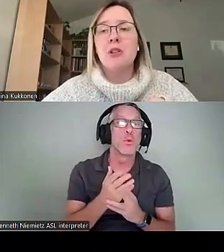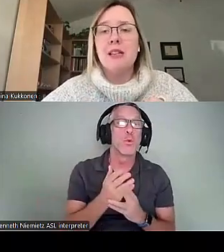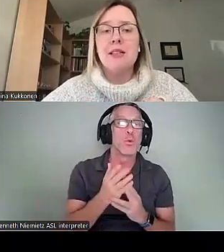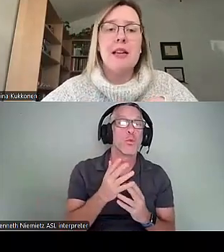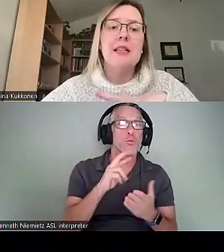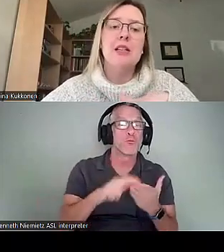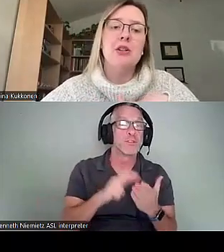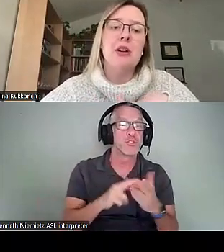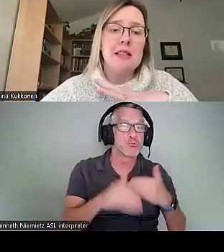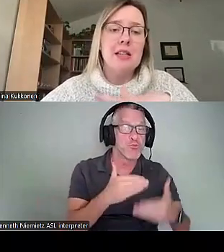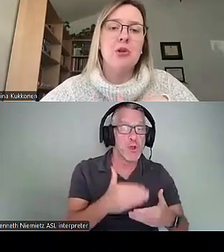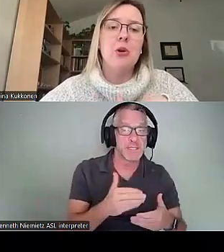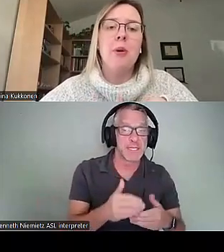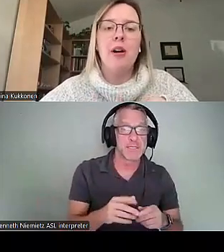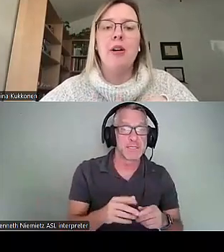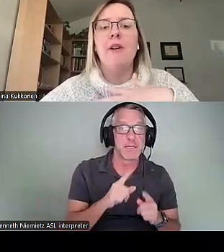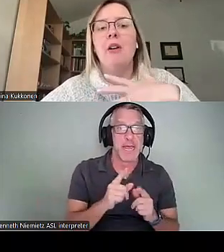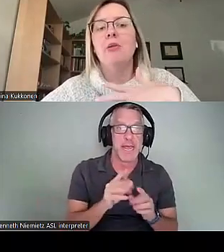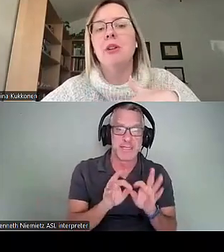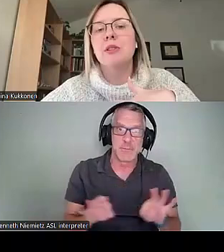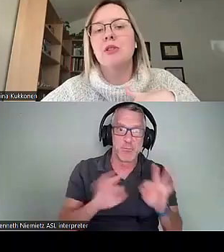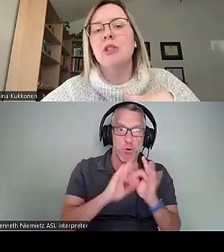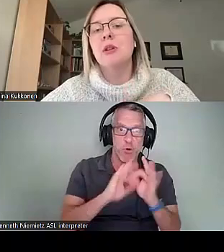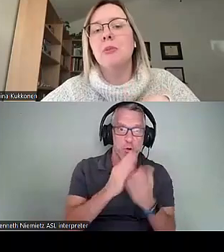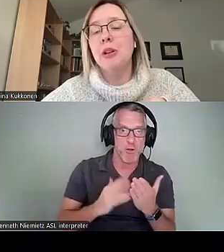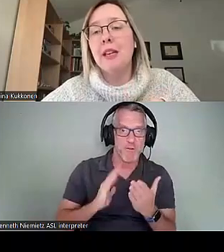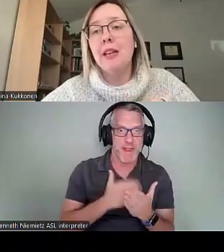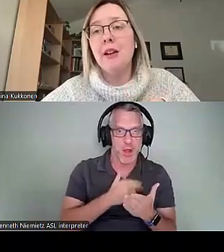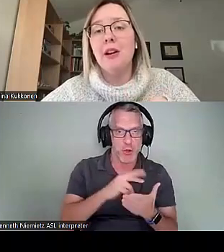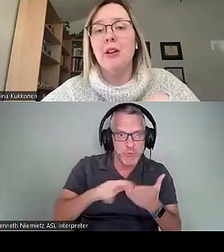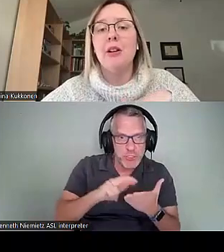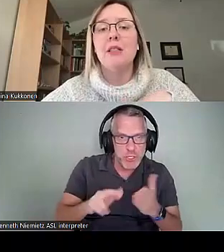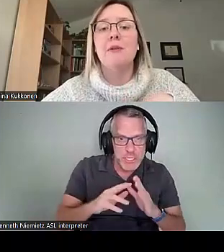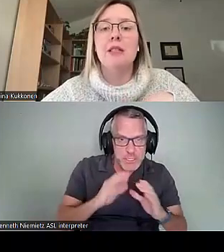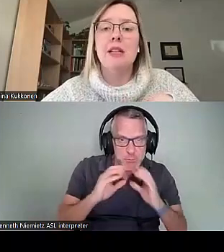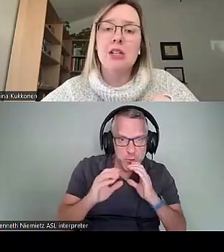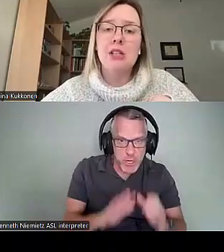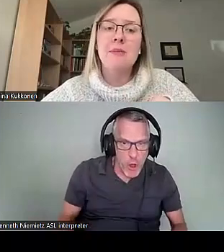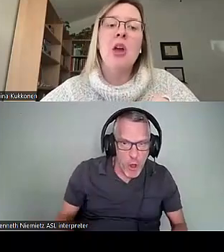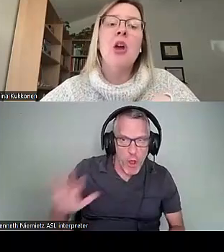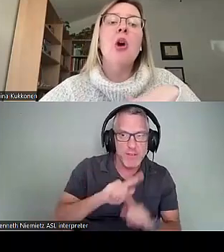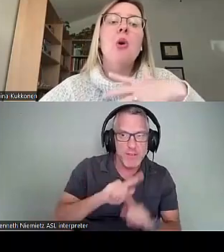process as an integral part of how research is communicated across different stages,